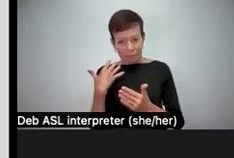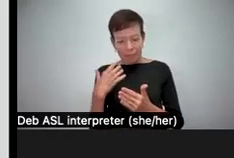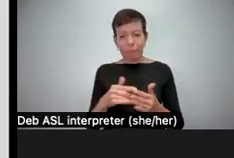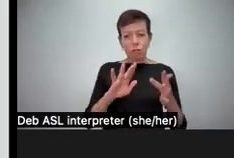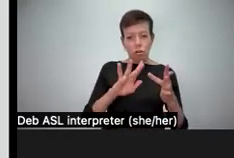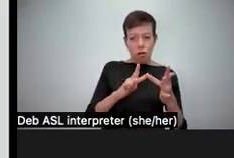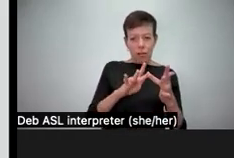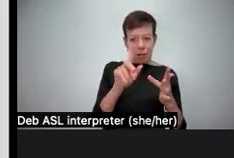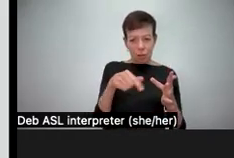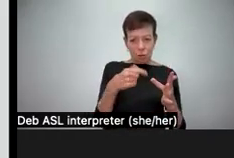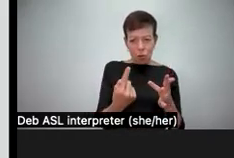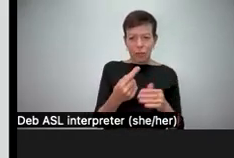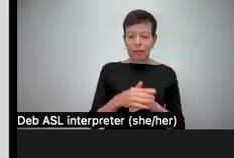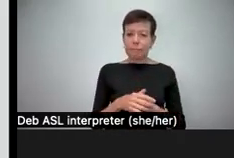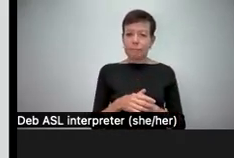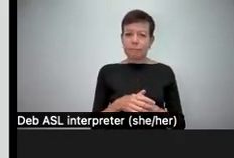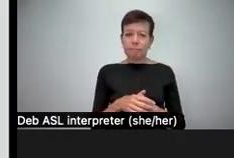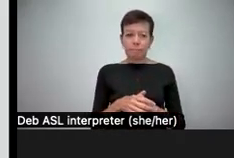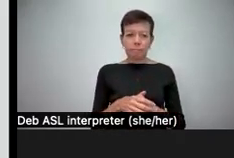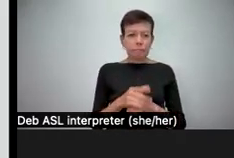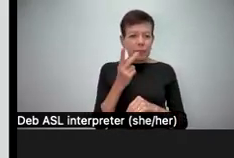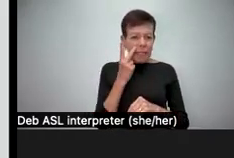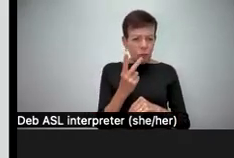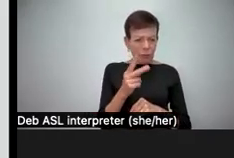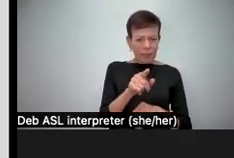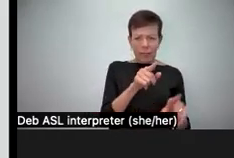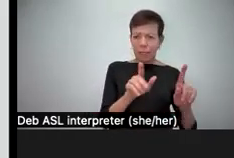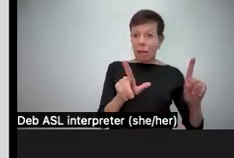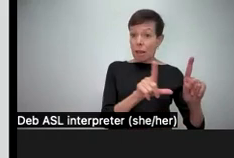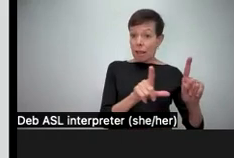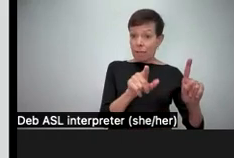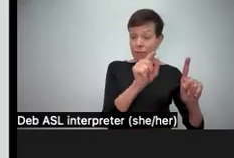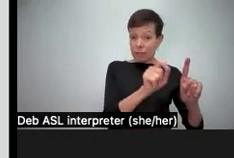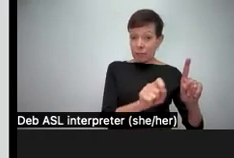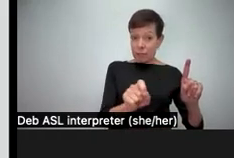know if you guys can see my mouse here, but the button on the left-hand side, apply for grants,